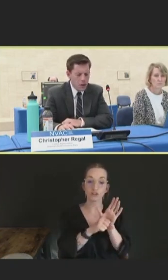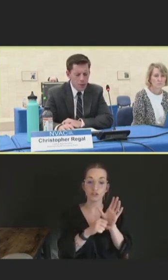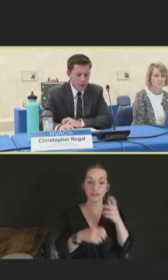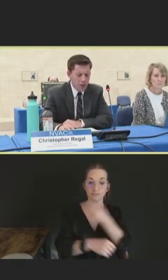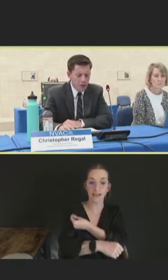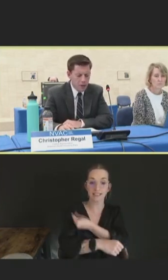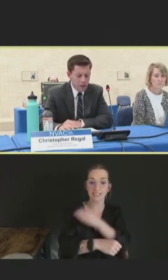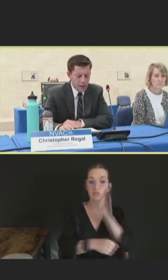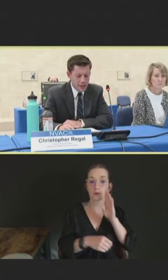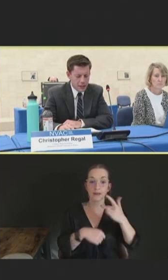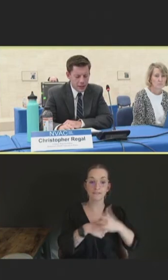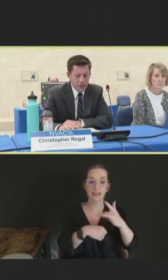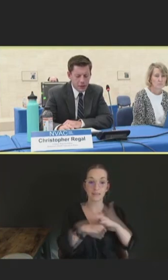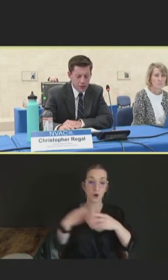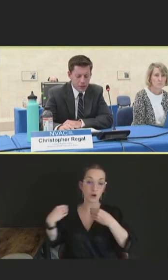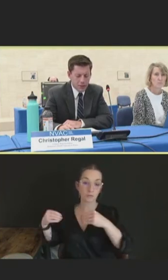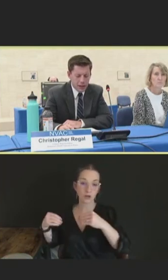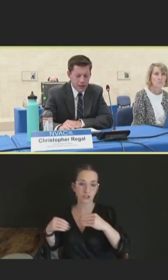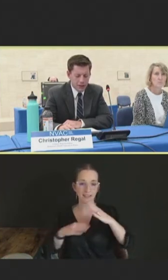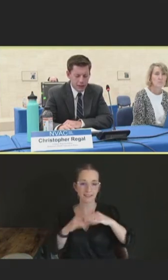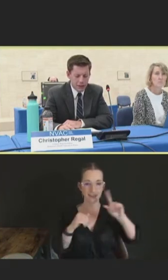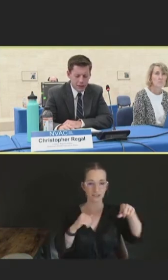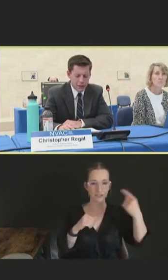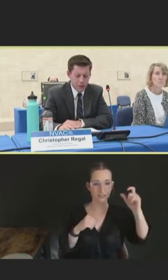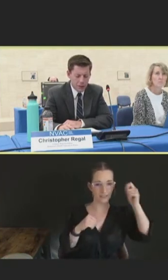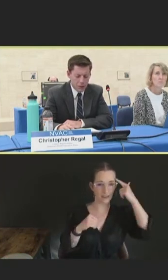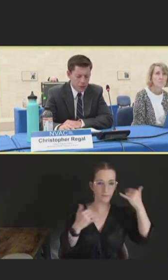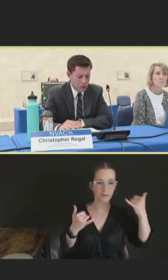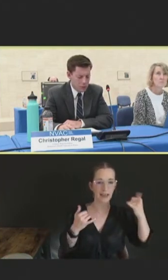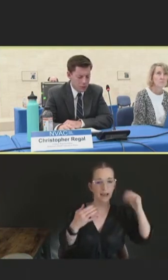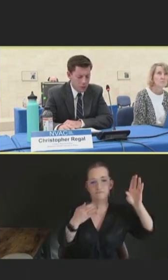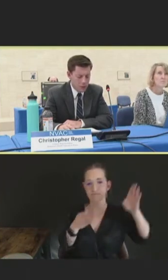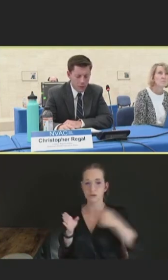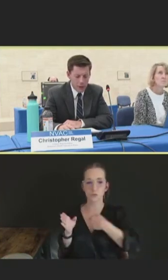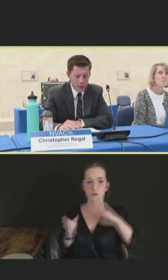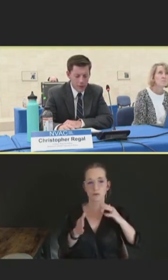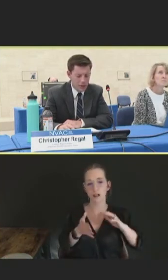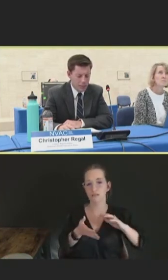Beyond COVID-19, health insurance providers have continued their work to inform their members and